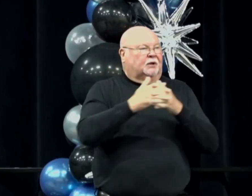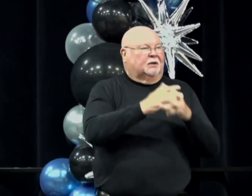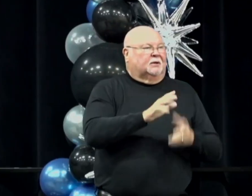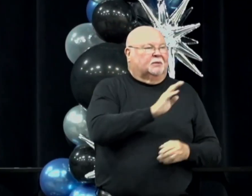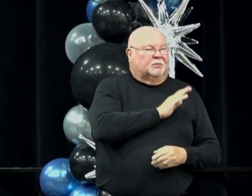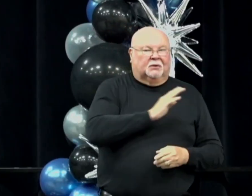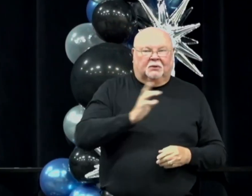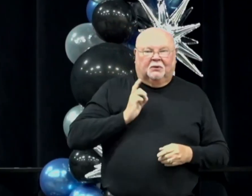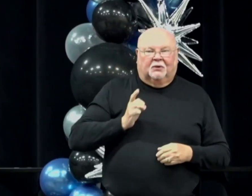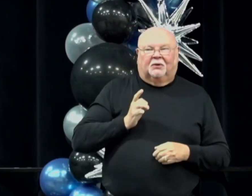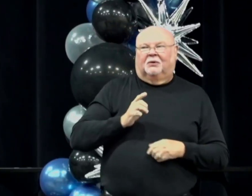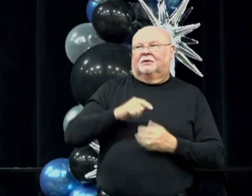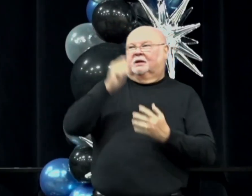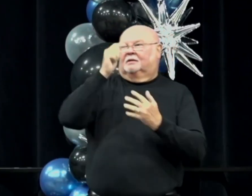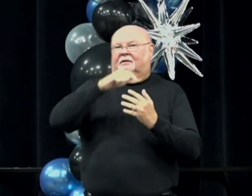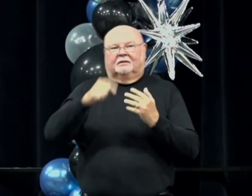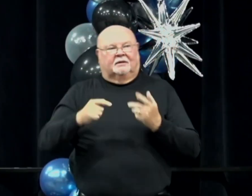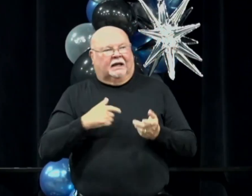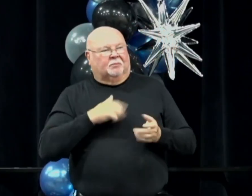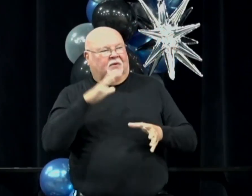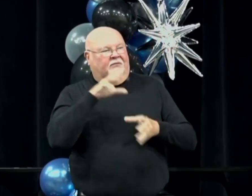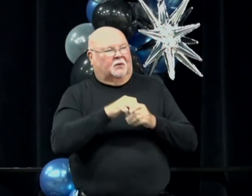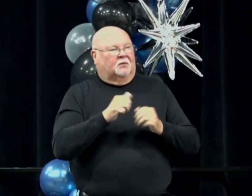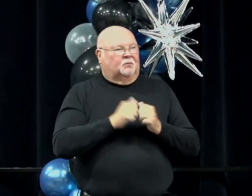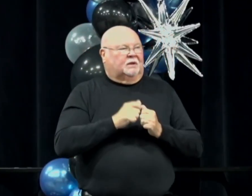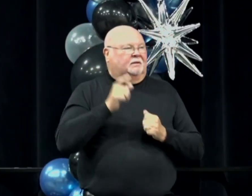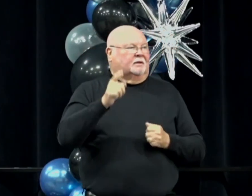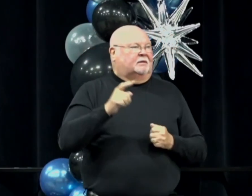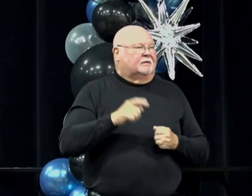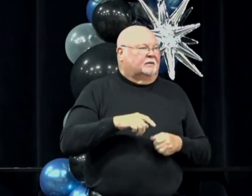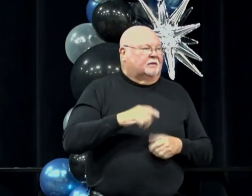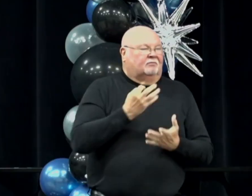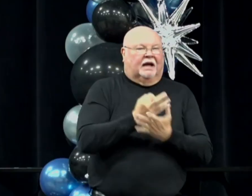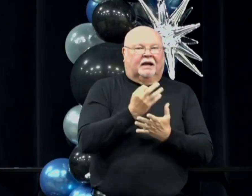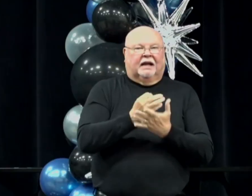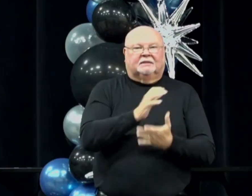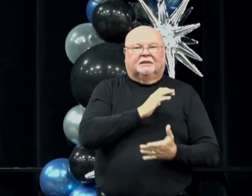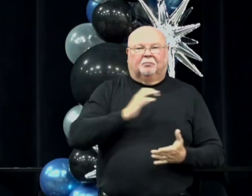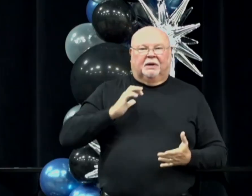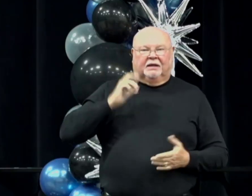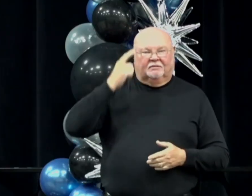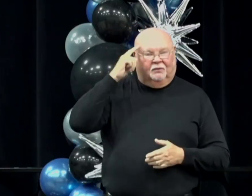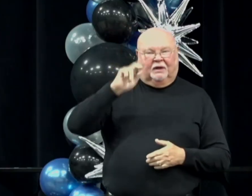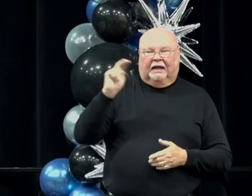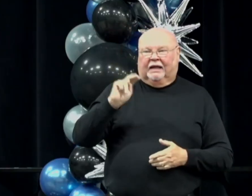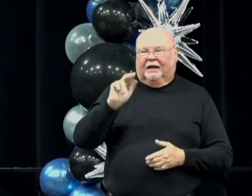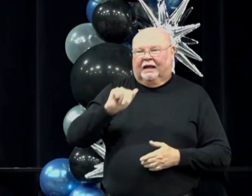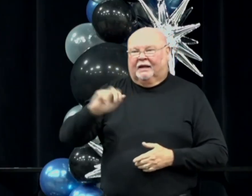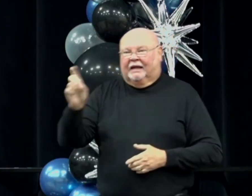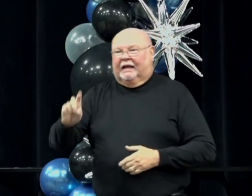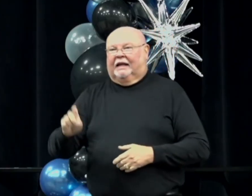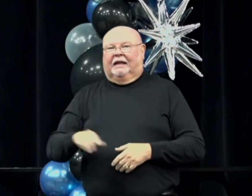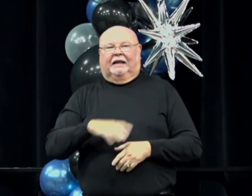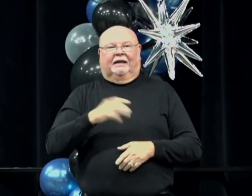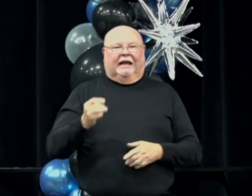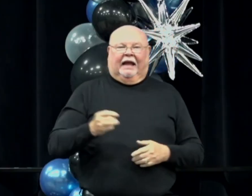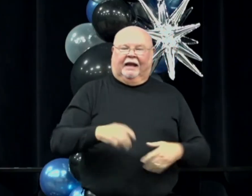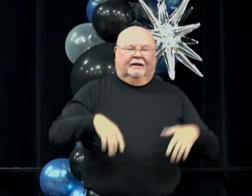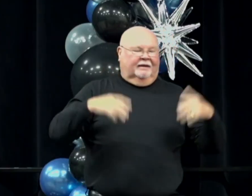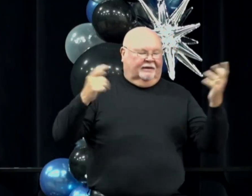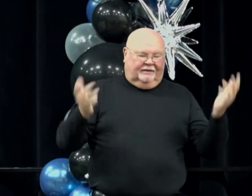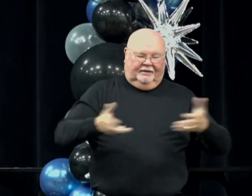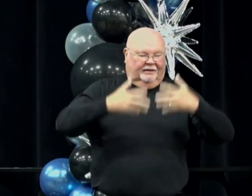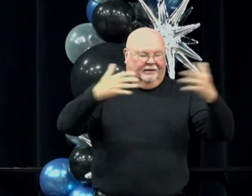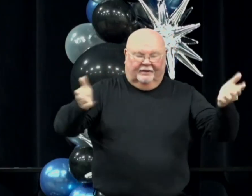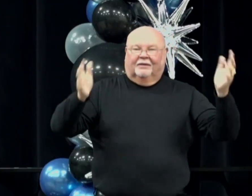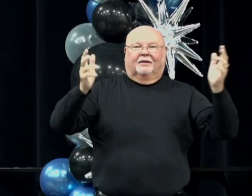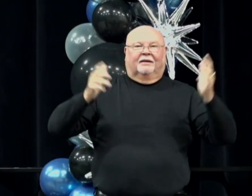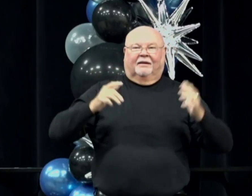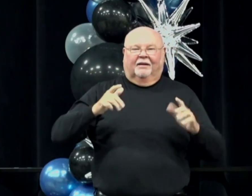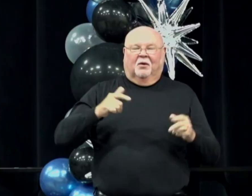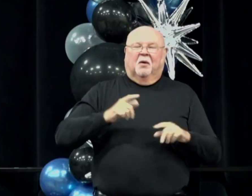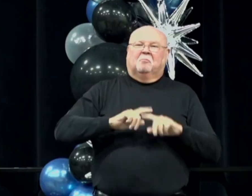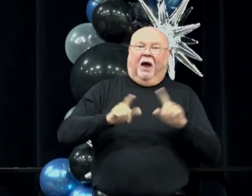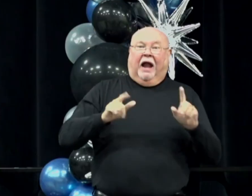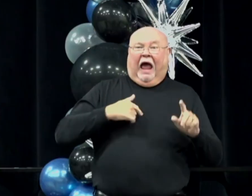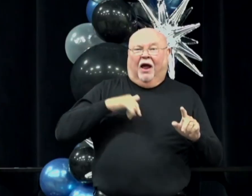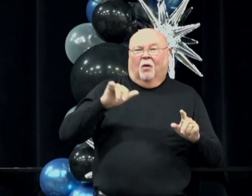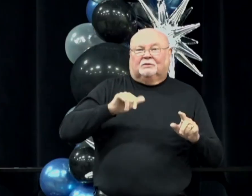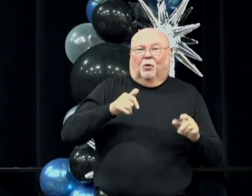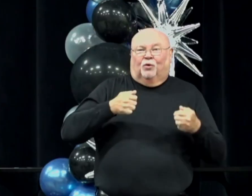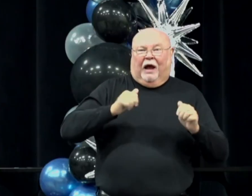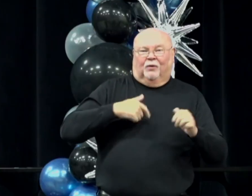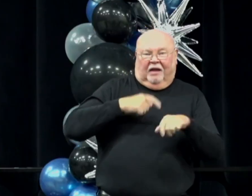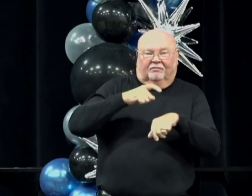of America board, among others, I’m on the finance committee with NAD, and…all sorts of things. But